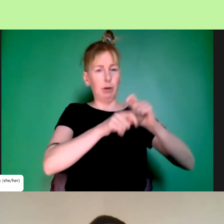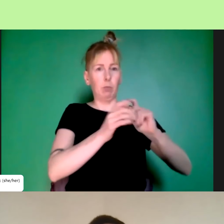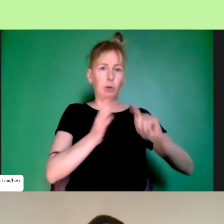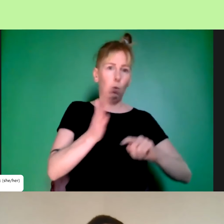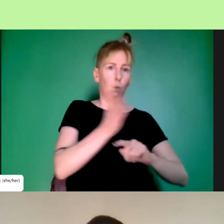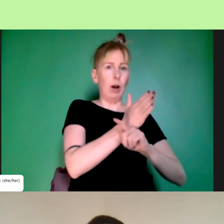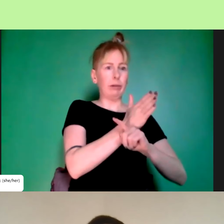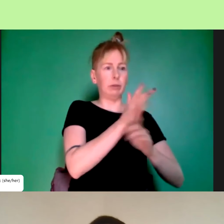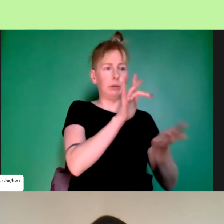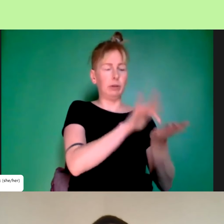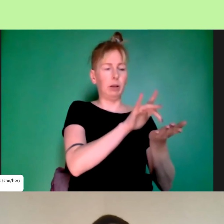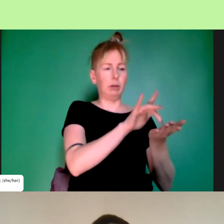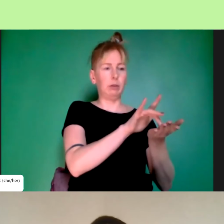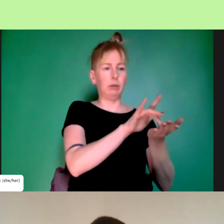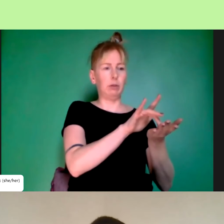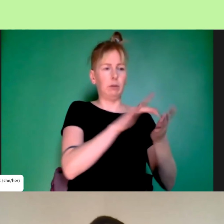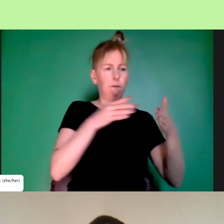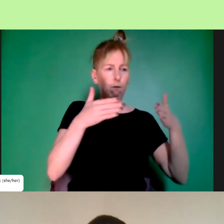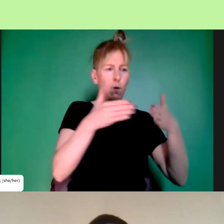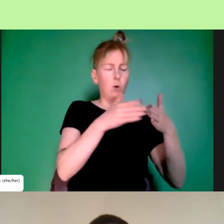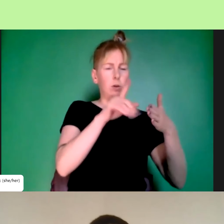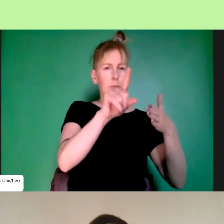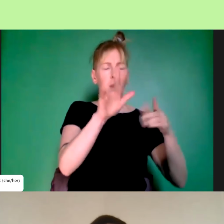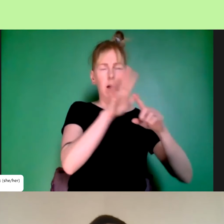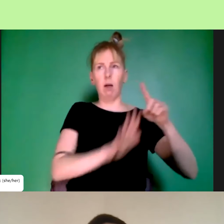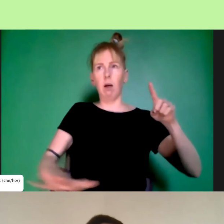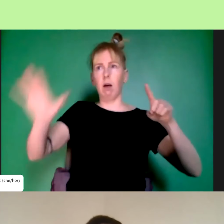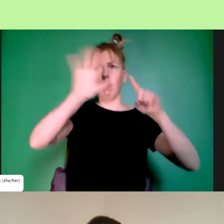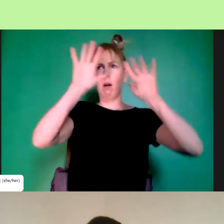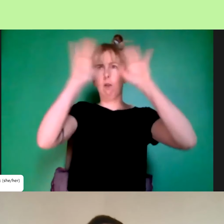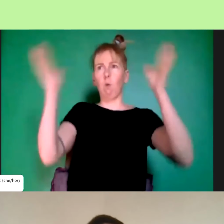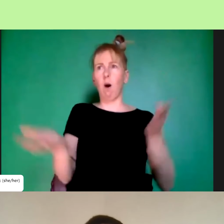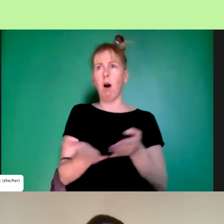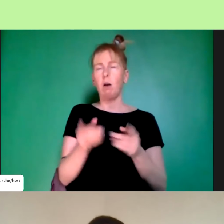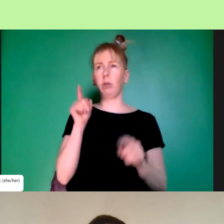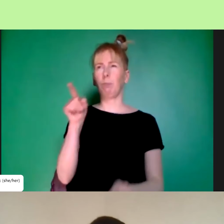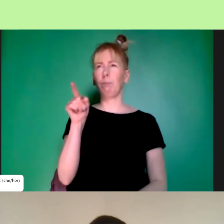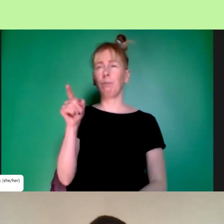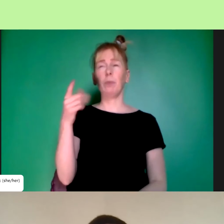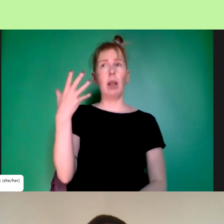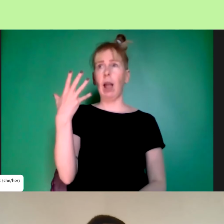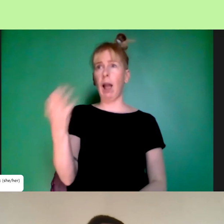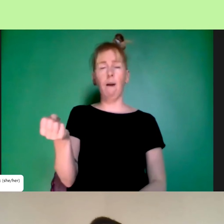colonial relationships with its majority, well, partners, that's going to be another phase that we're going have to enter into.